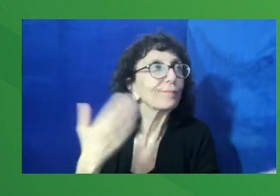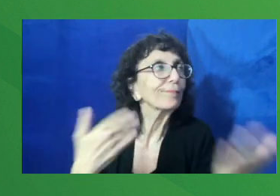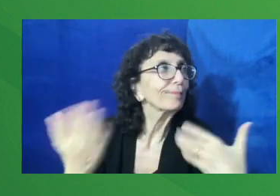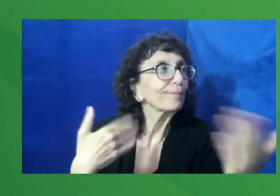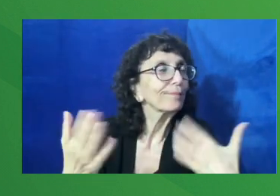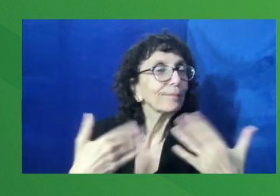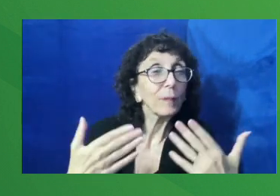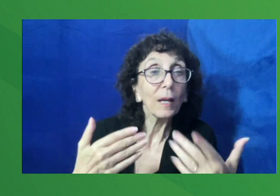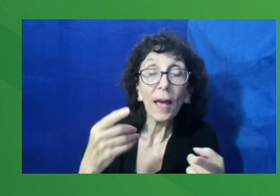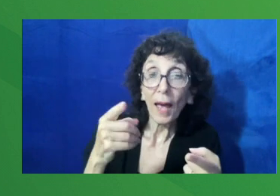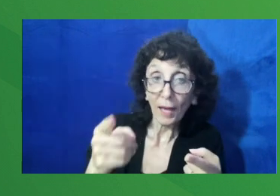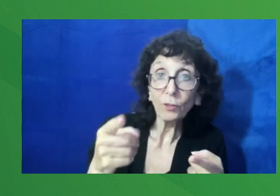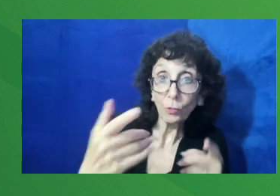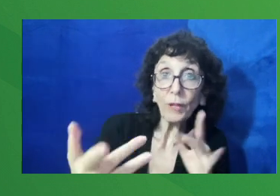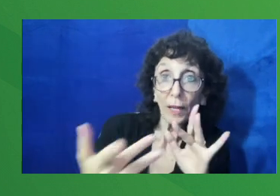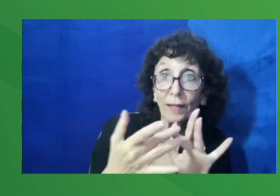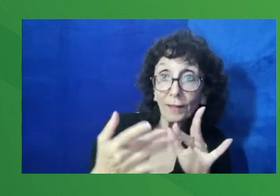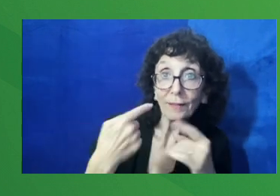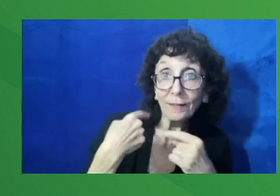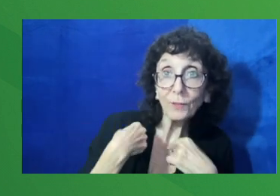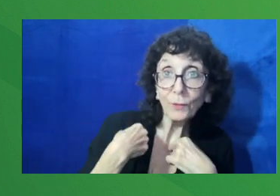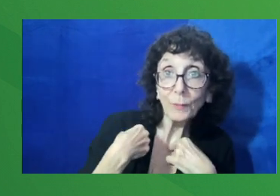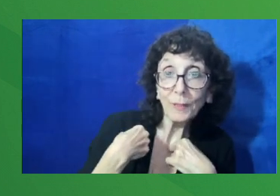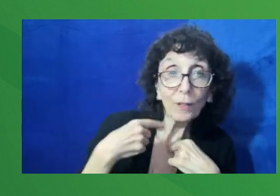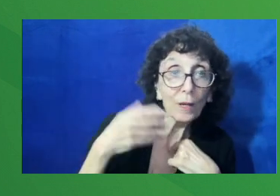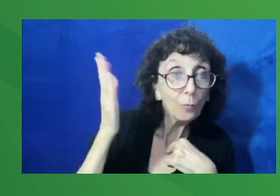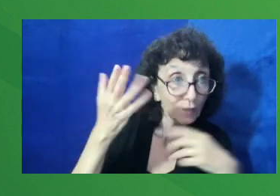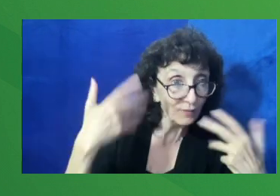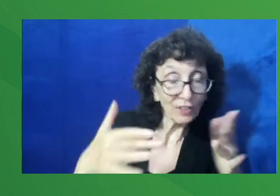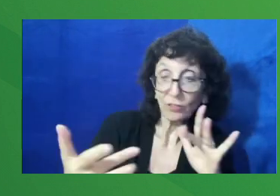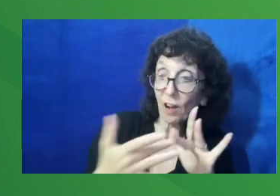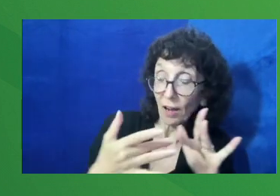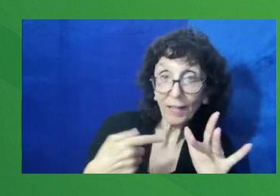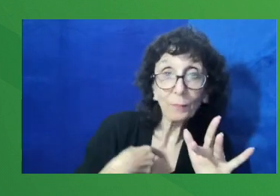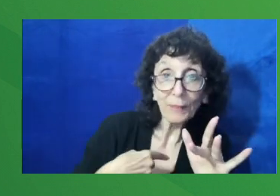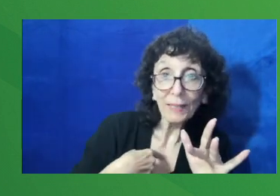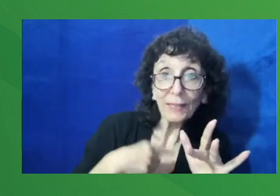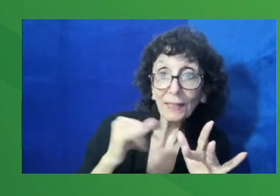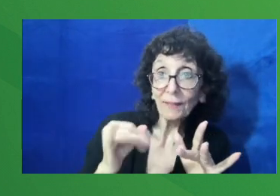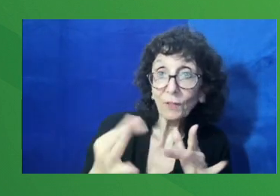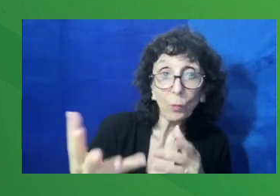to get in touch with me after this presentation if you'd like to be involved with this process.